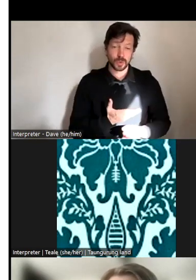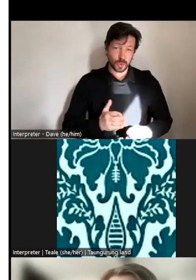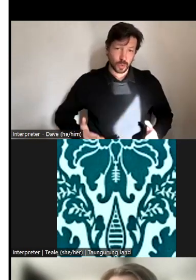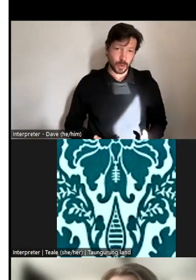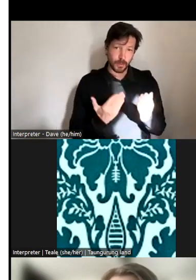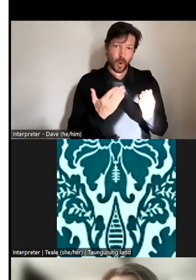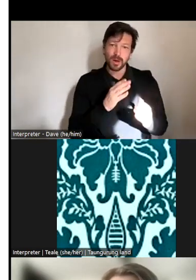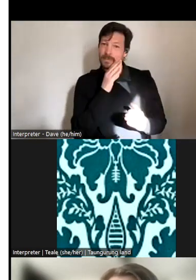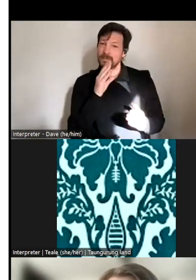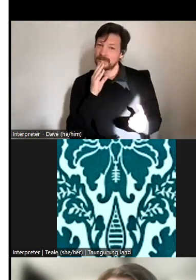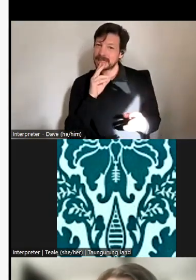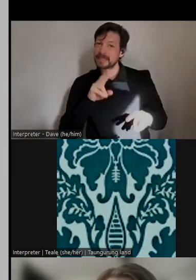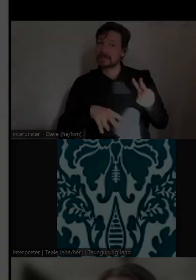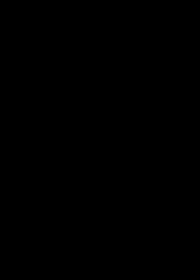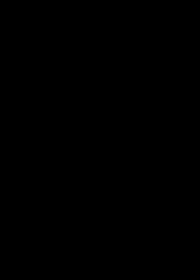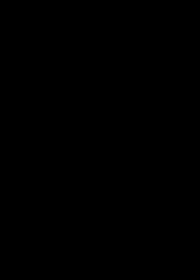Okay. Thanks, Karen. That's wonderful.